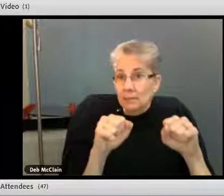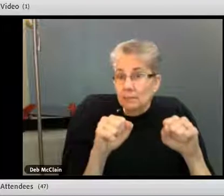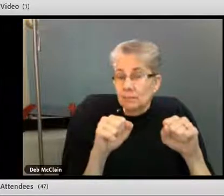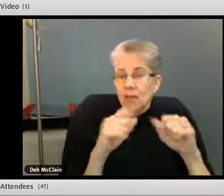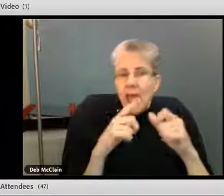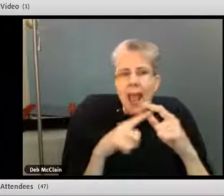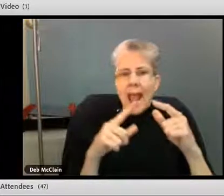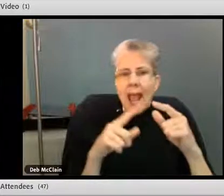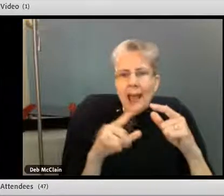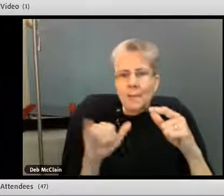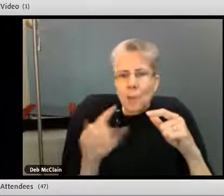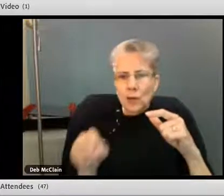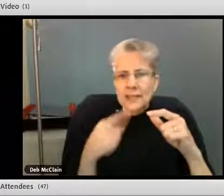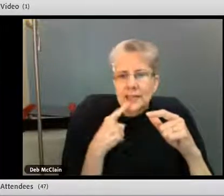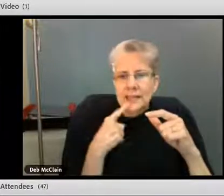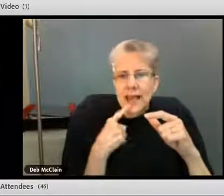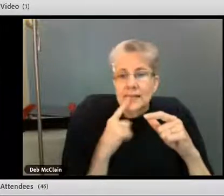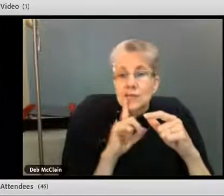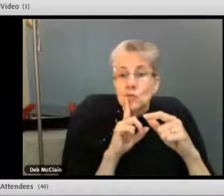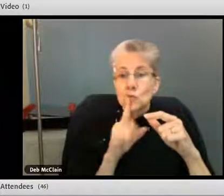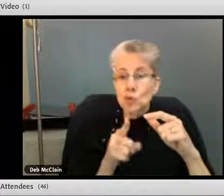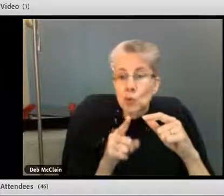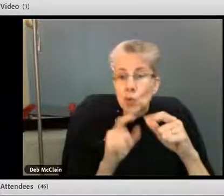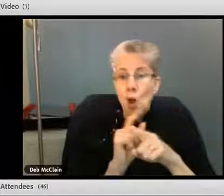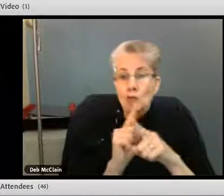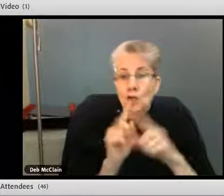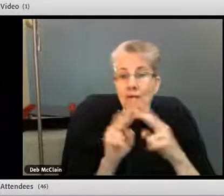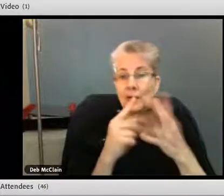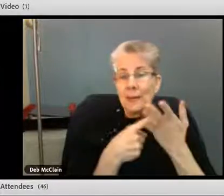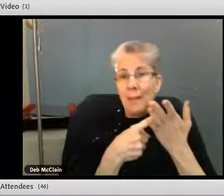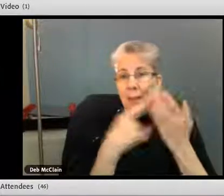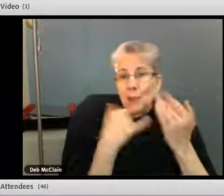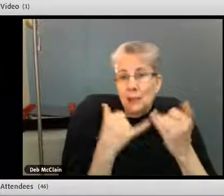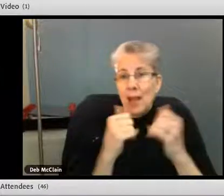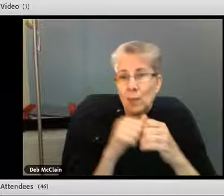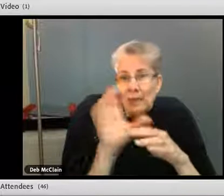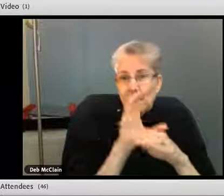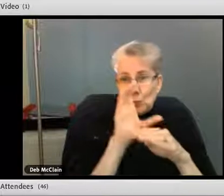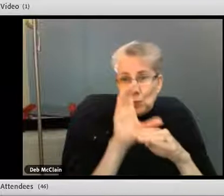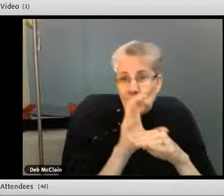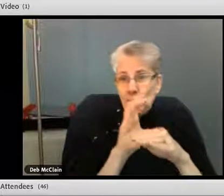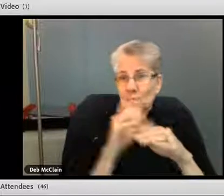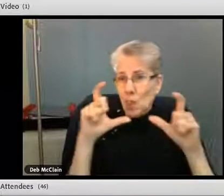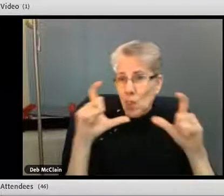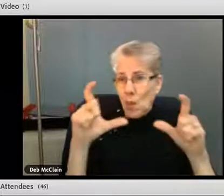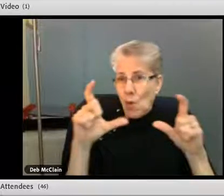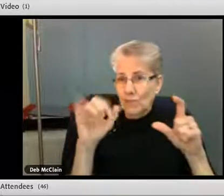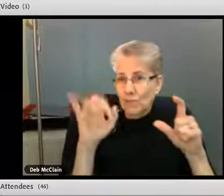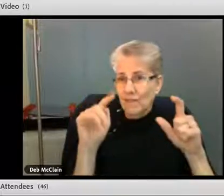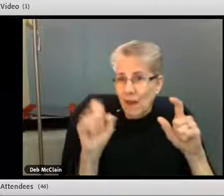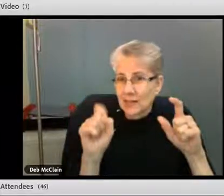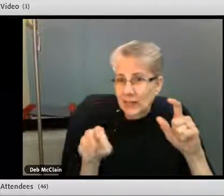and it's also very debatable now with computers. Serifs are the -- these are all sans serif.